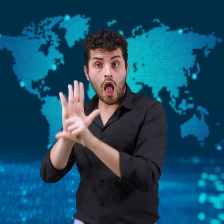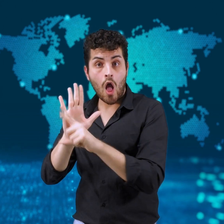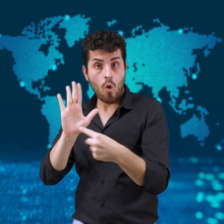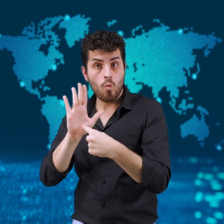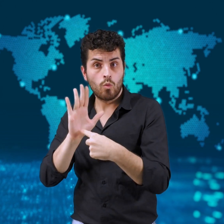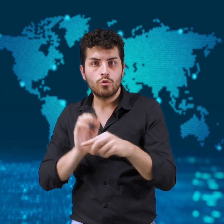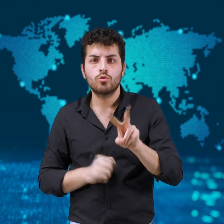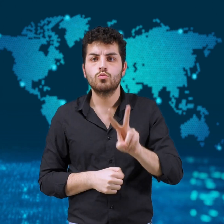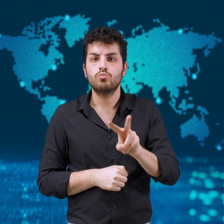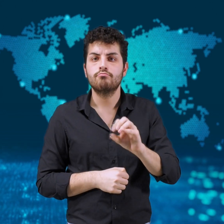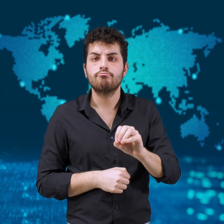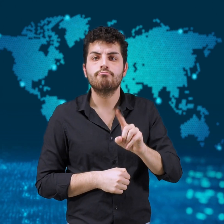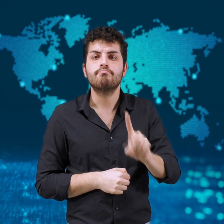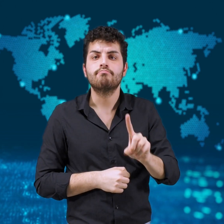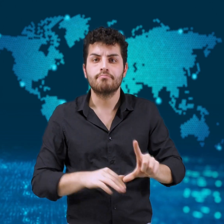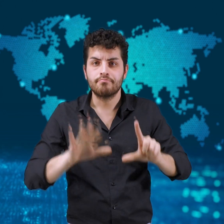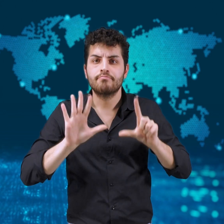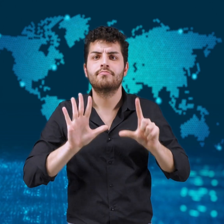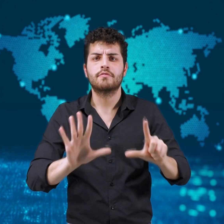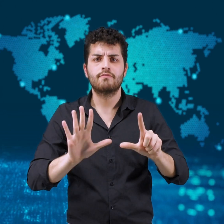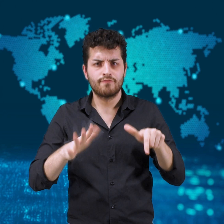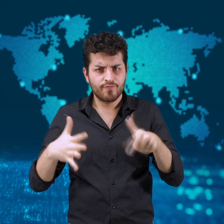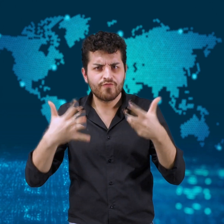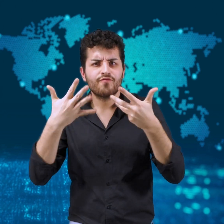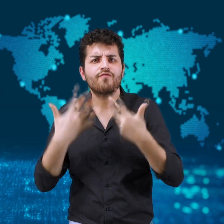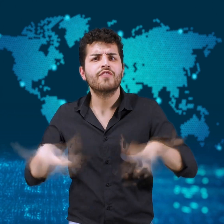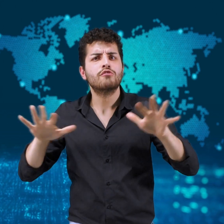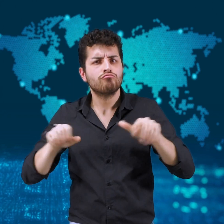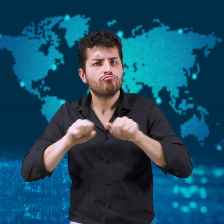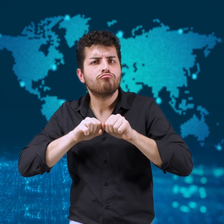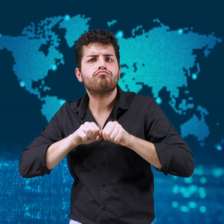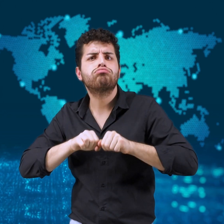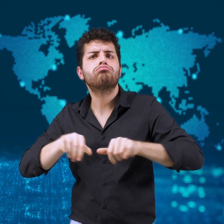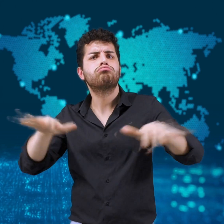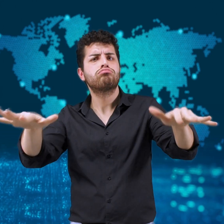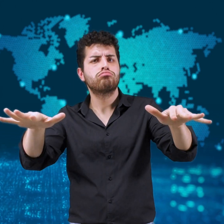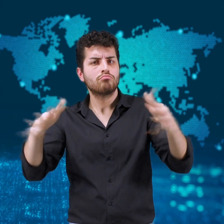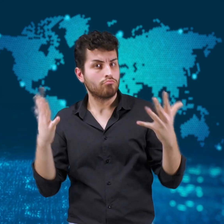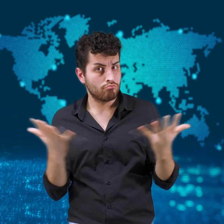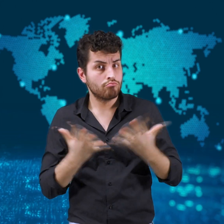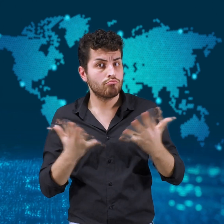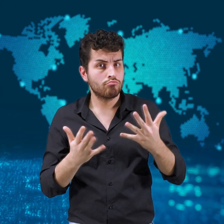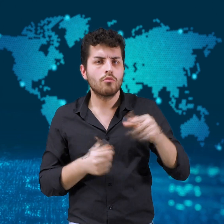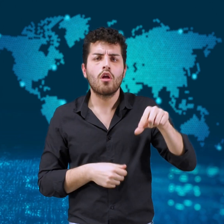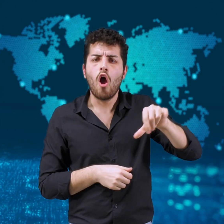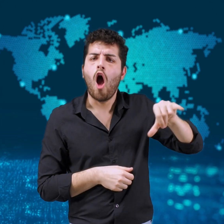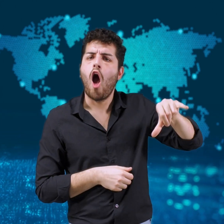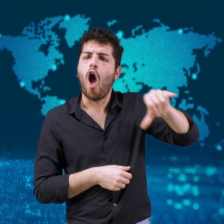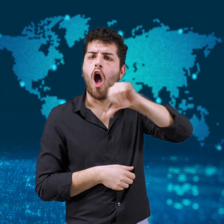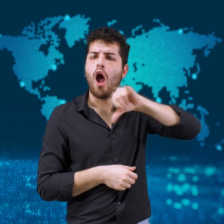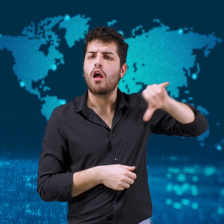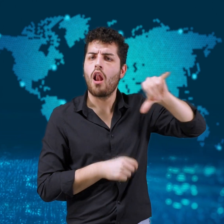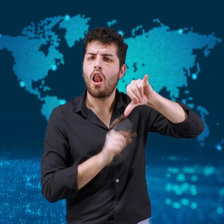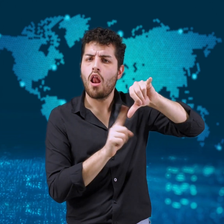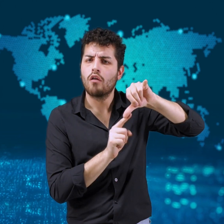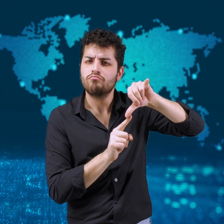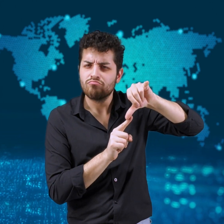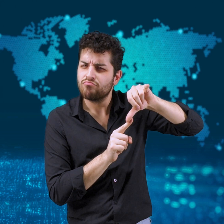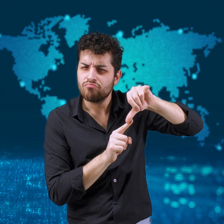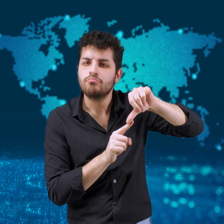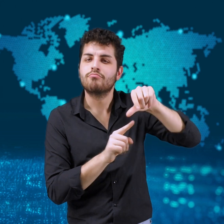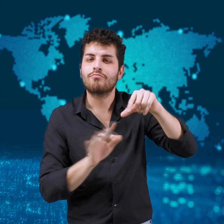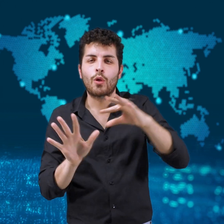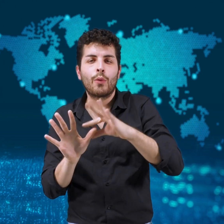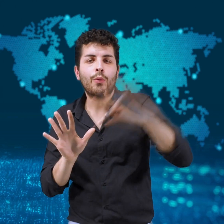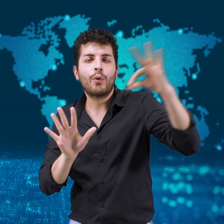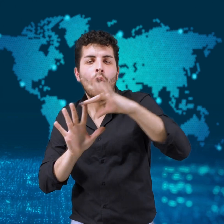legalizing the cultivation of marijuana for medical use.